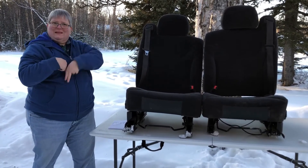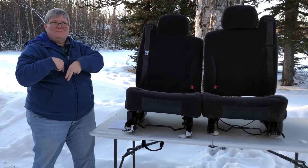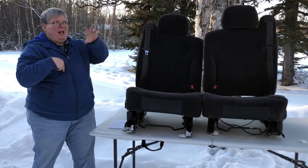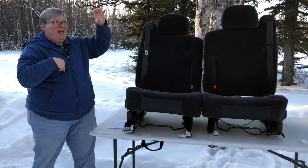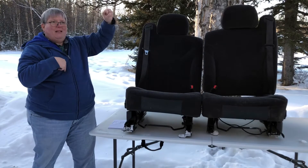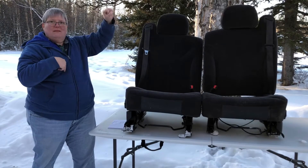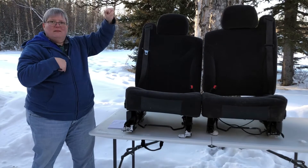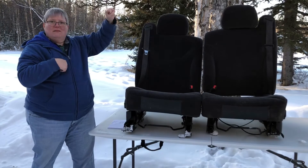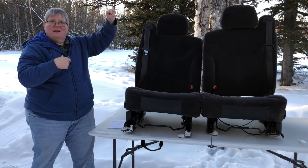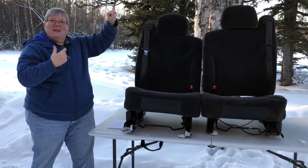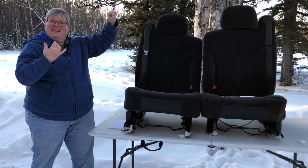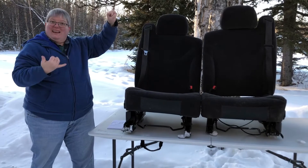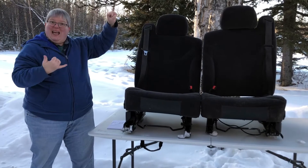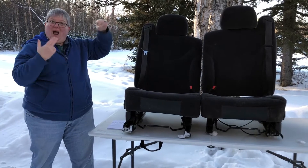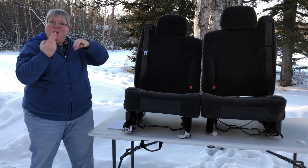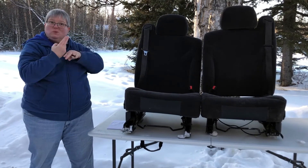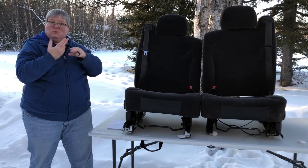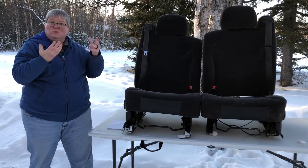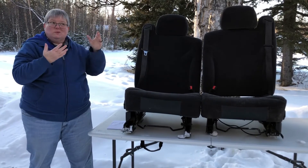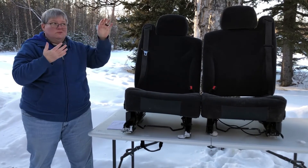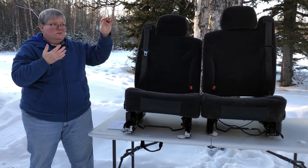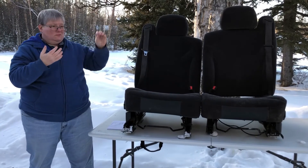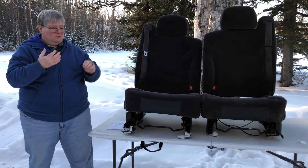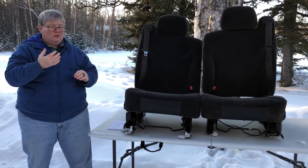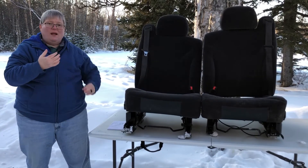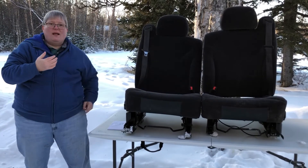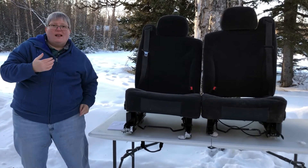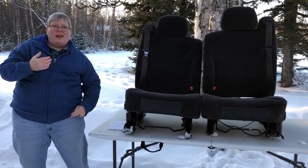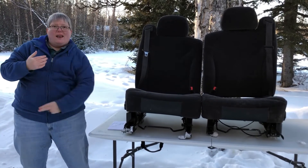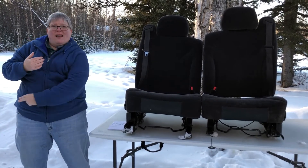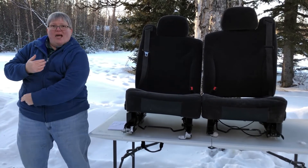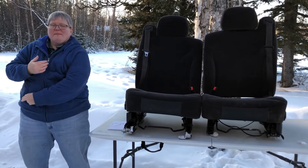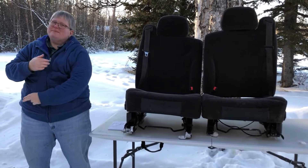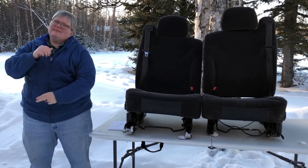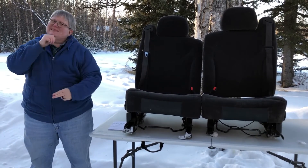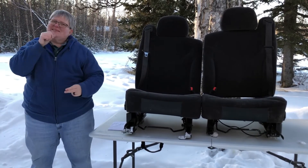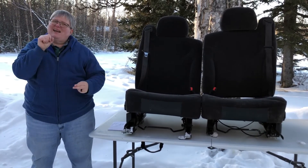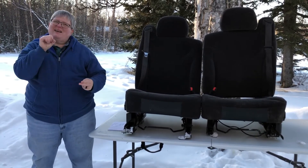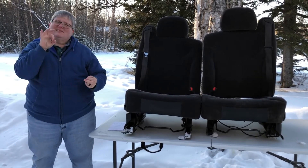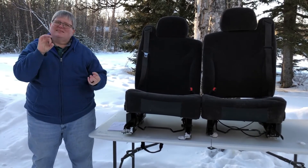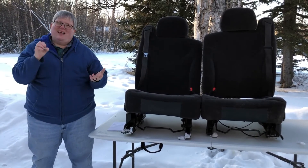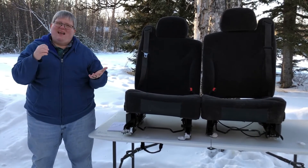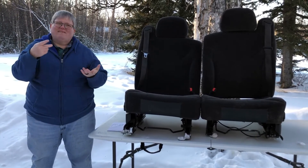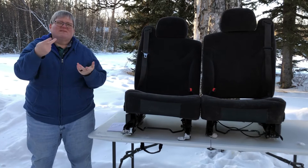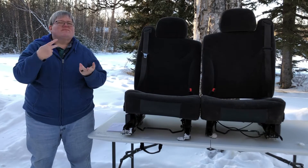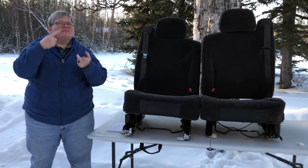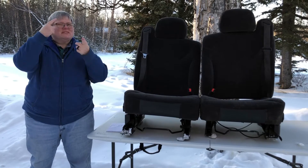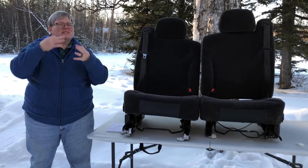belt from the wall. So right now the seat belt is a lap belt. And that's not really safe. So we decided